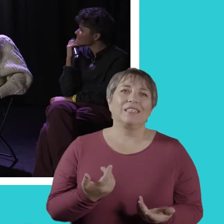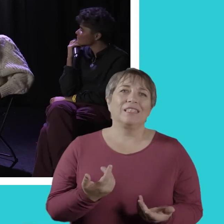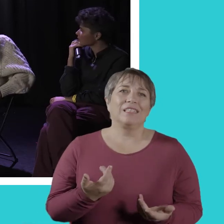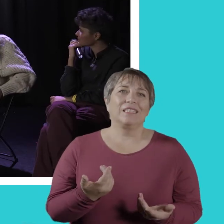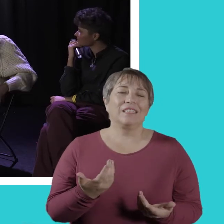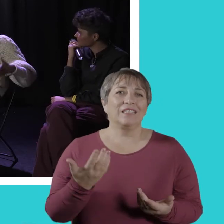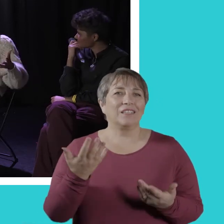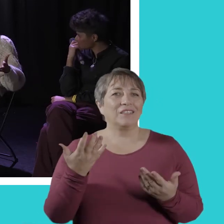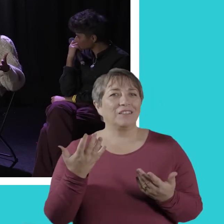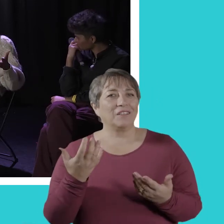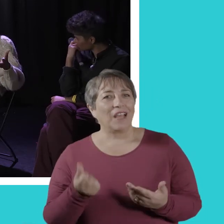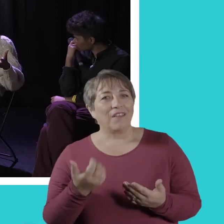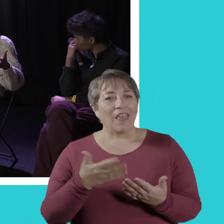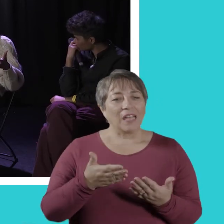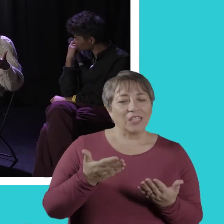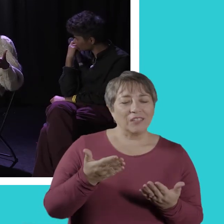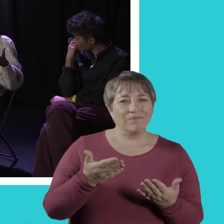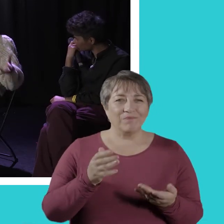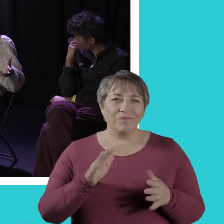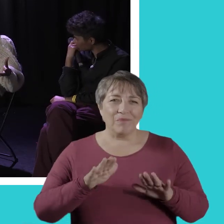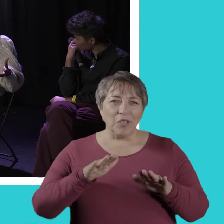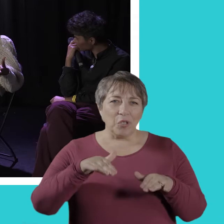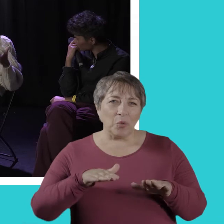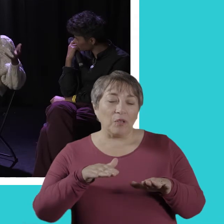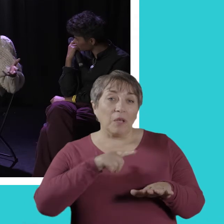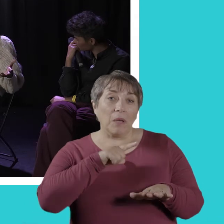in considering it because not everyone feels like they've found their community and I can definitely